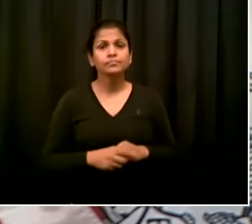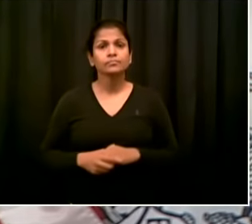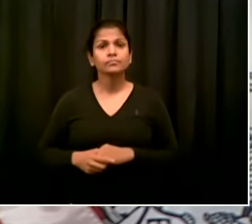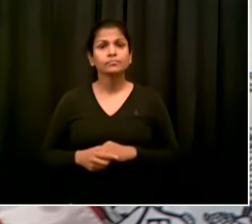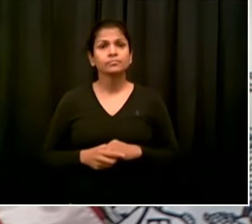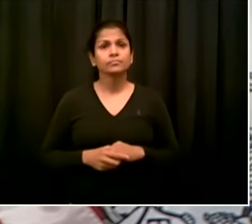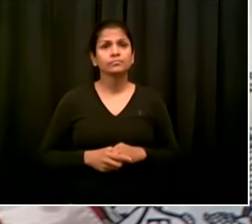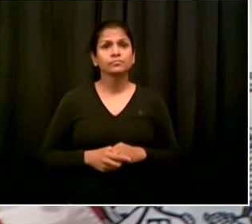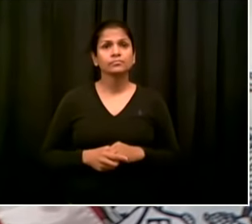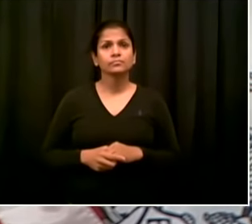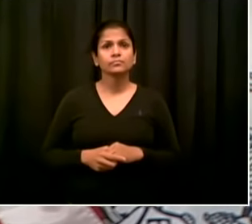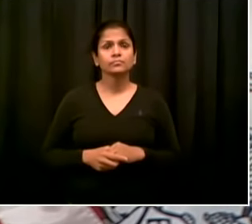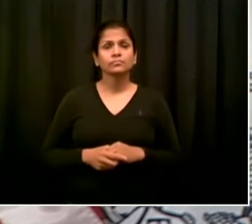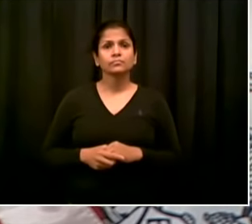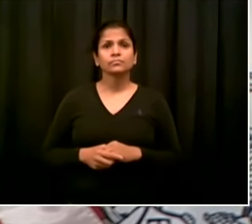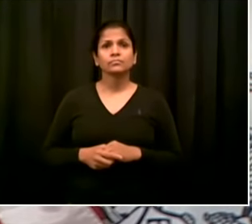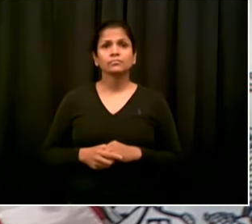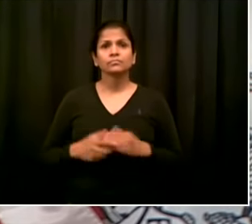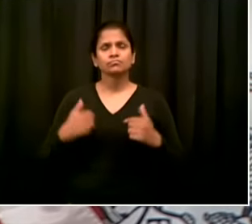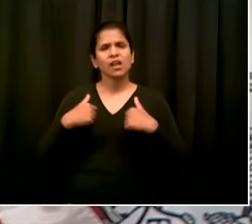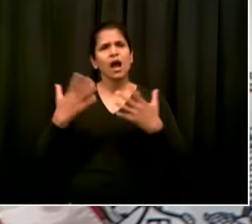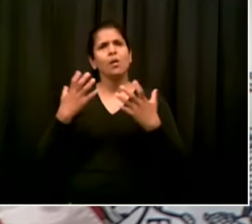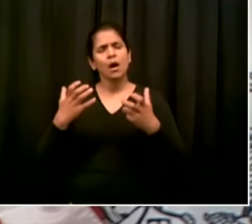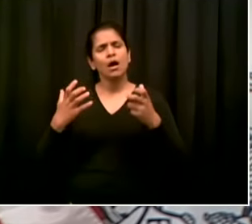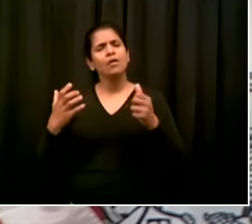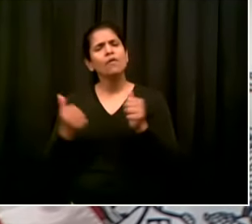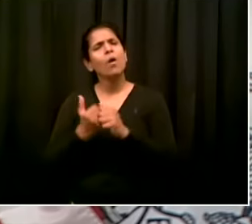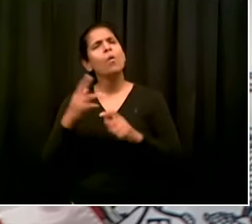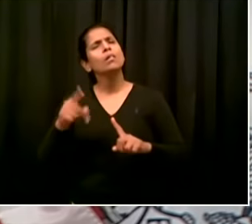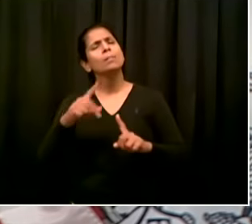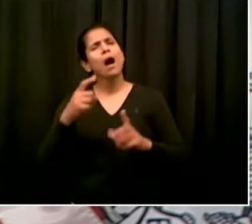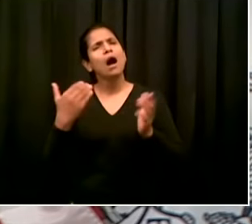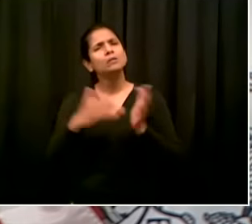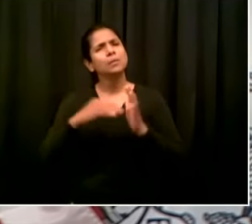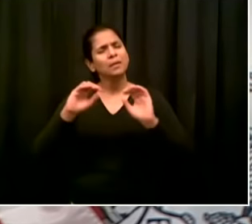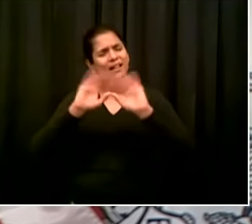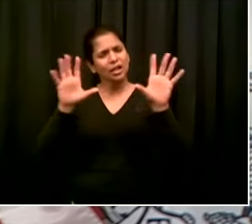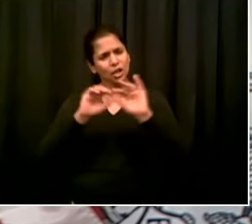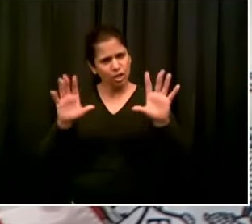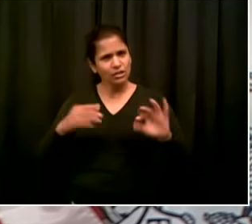DIFFERET N SUAITTION THAN WE HAVE EVER EXPERIENCED, TO